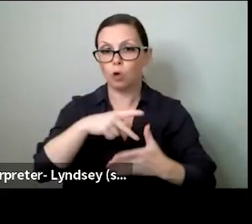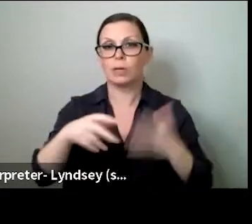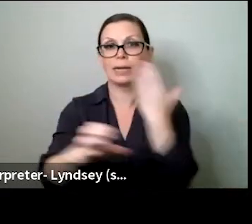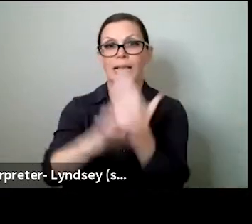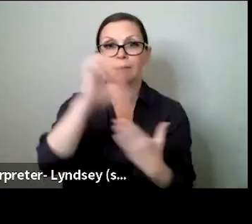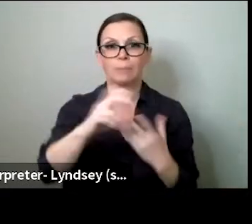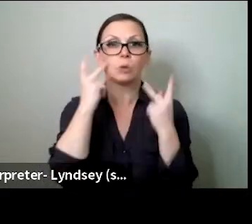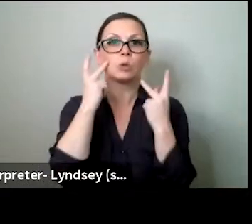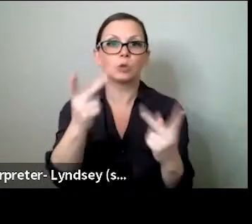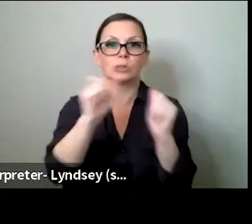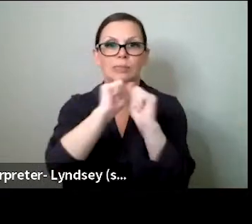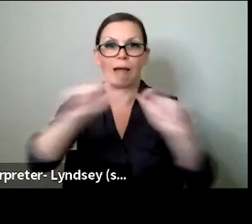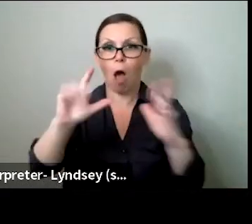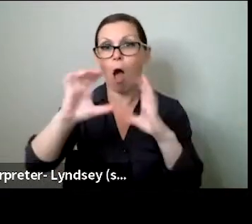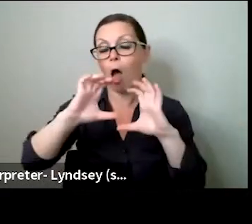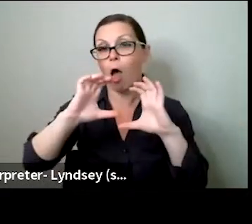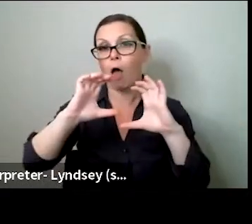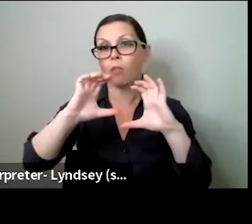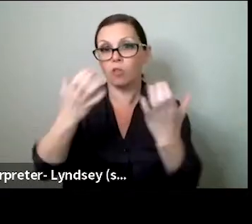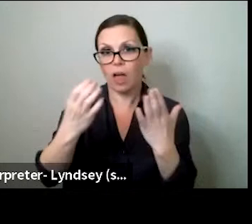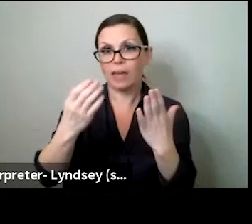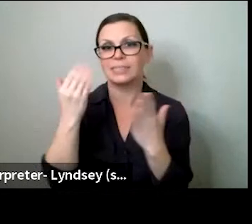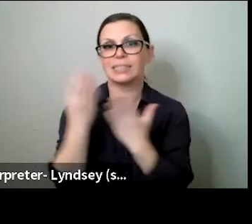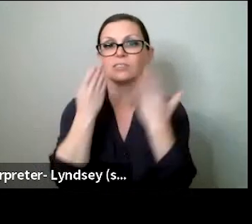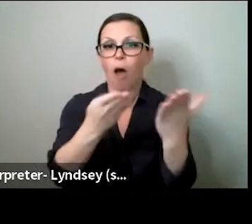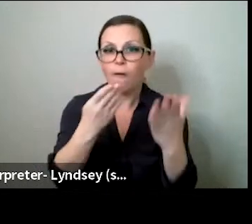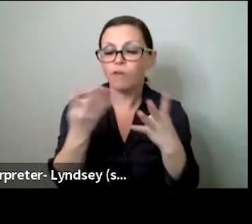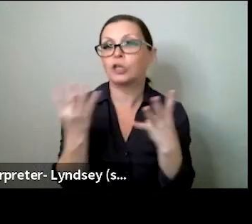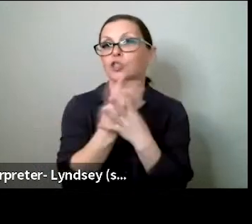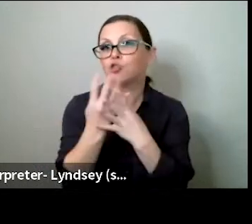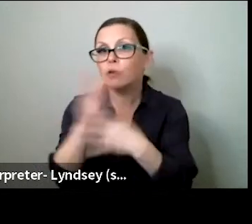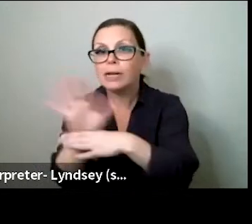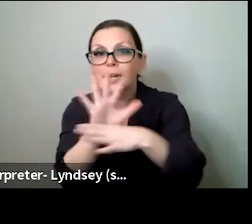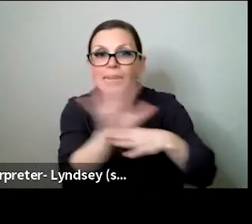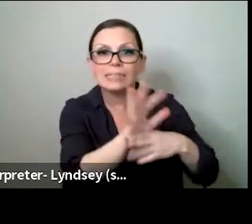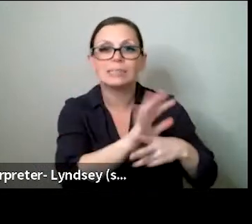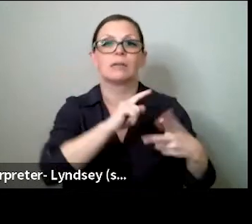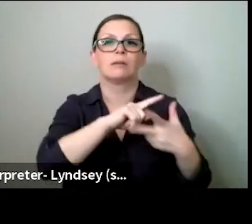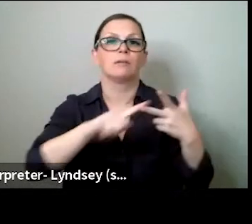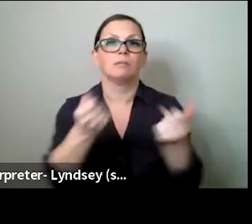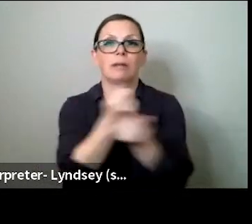to see all of the classes and screenings and things that we have coming up.